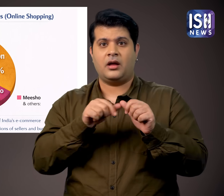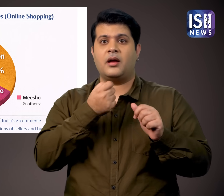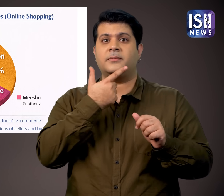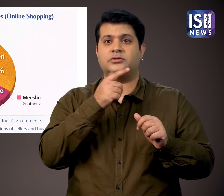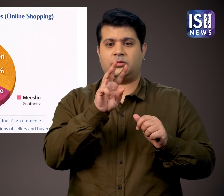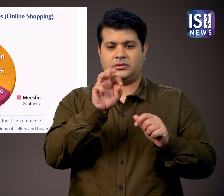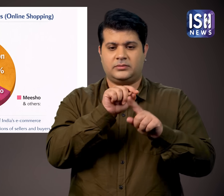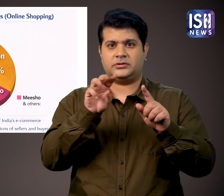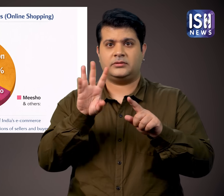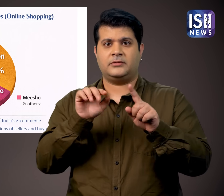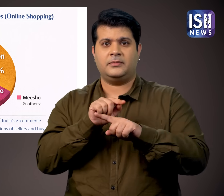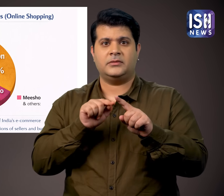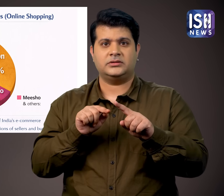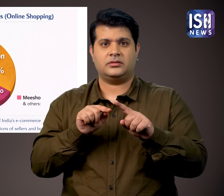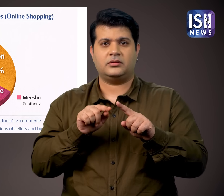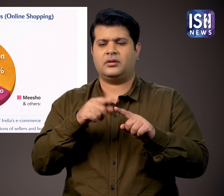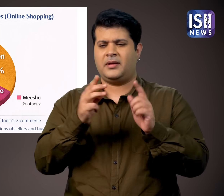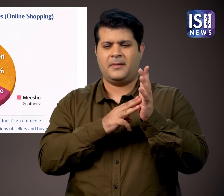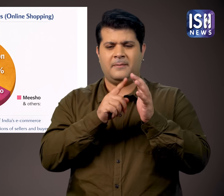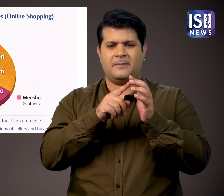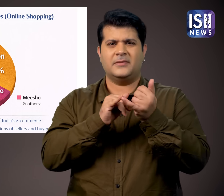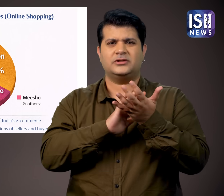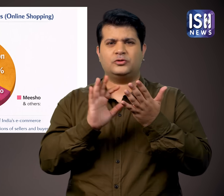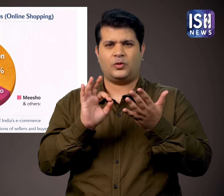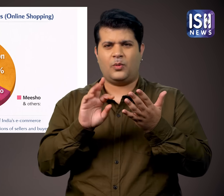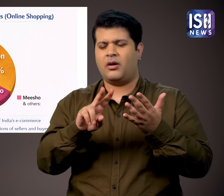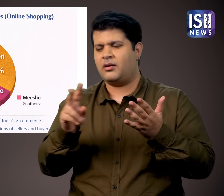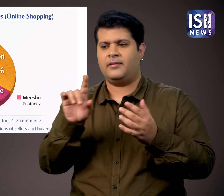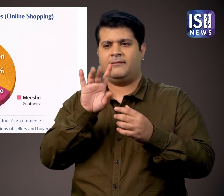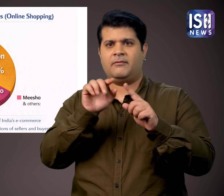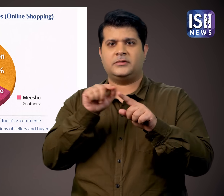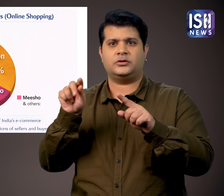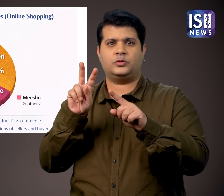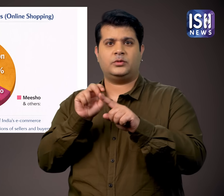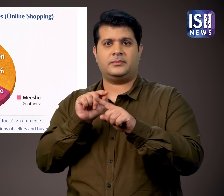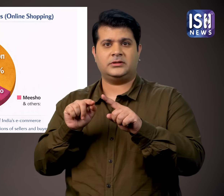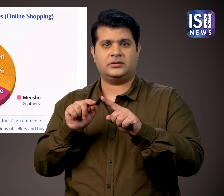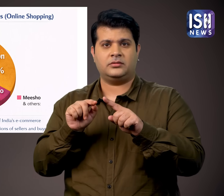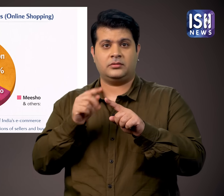with Amazon around 30%–35%, while Meesho & others hold 15%–20% of the market share.